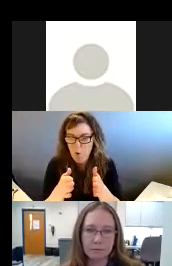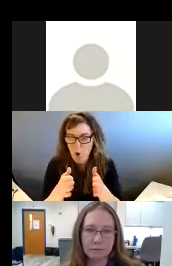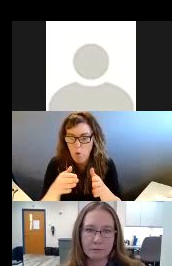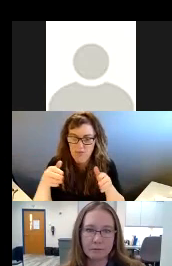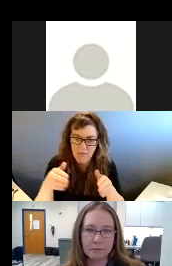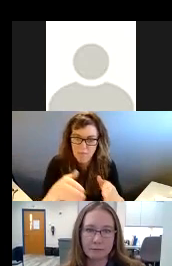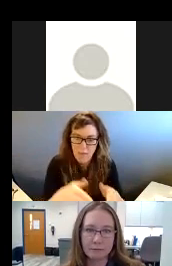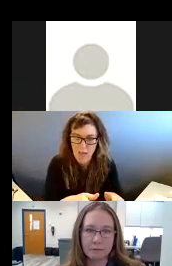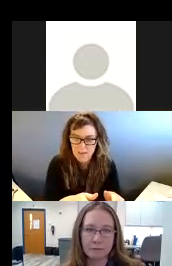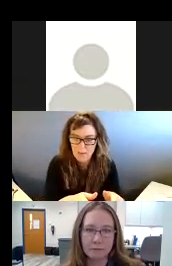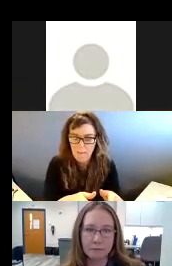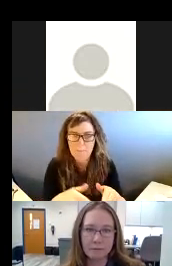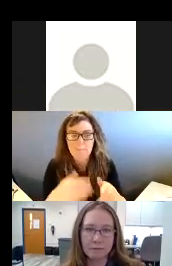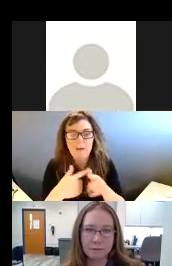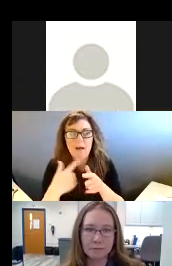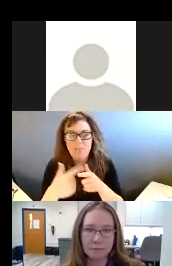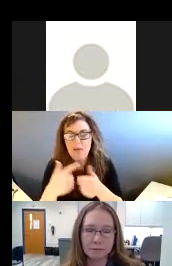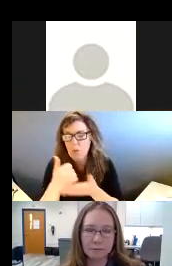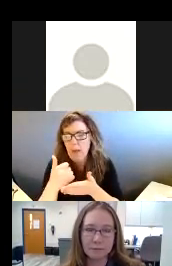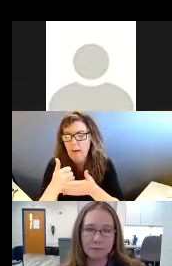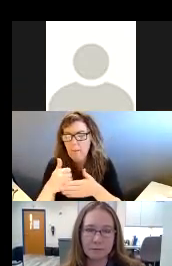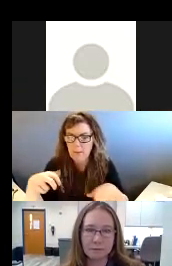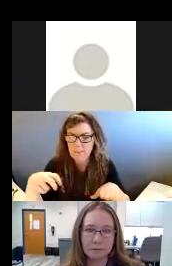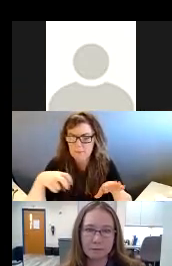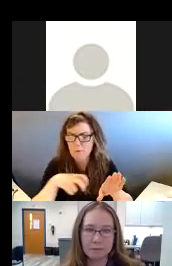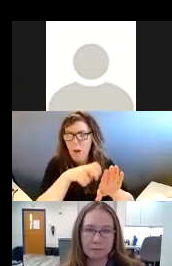HAVE A CAREGIVER TO ASSIST HIM UP AND DOWN.